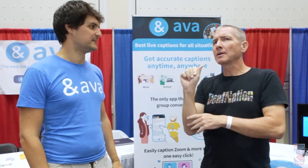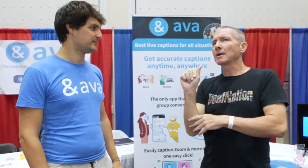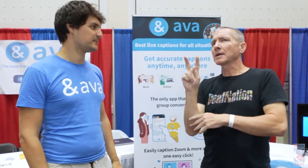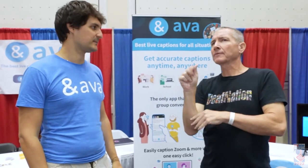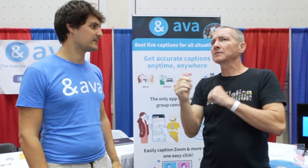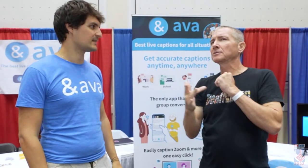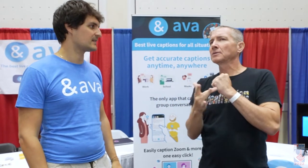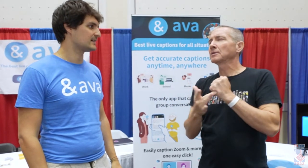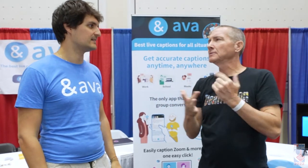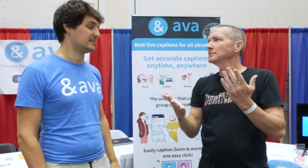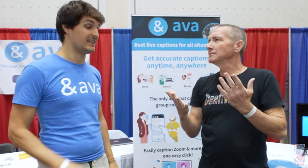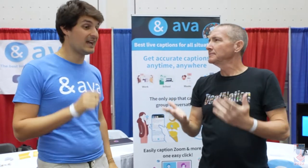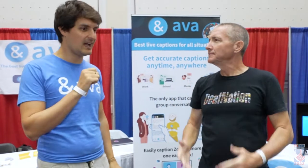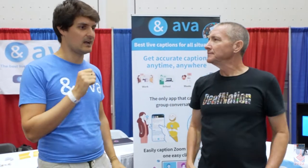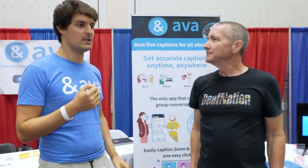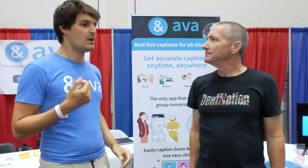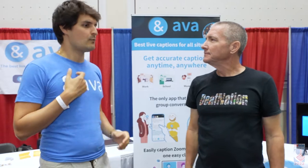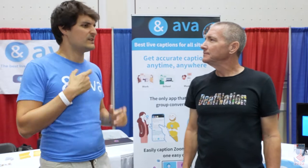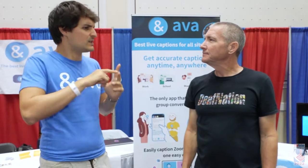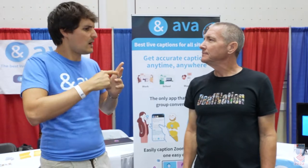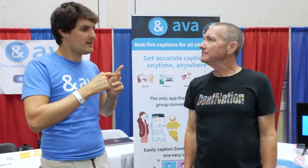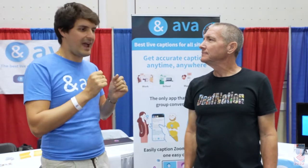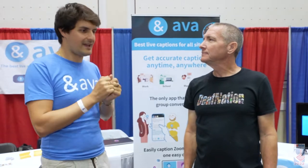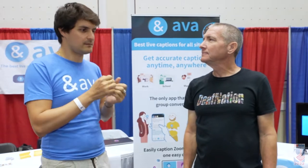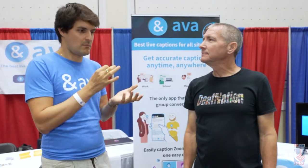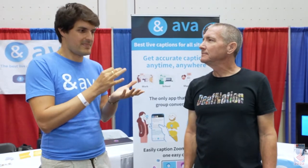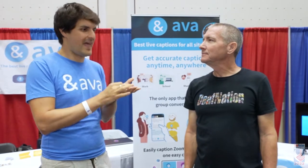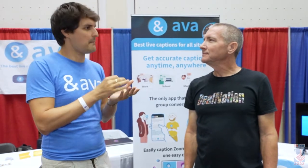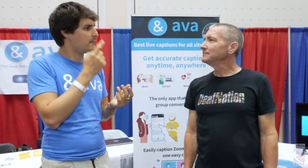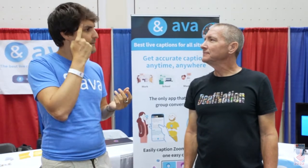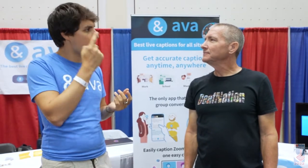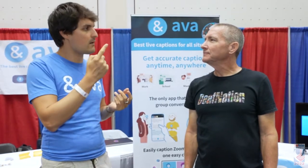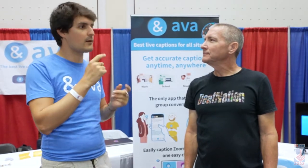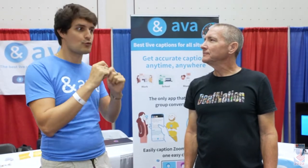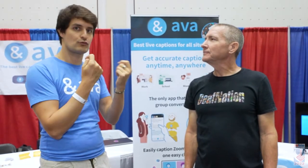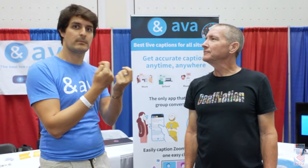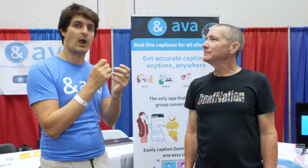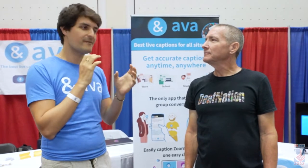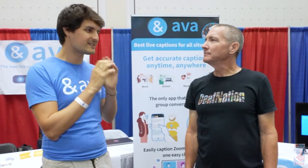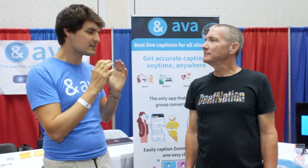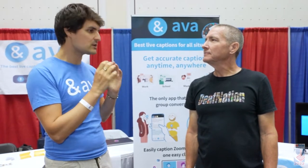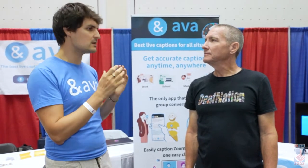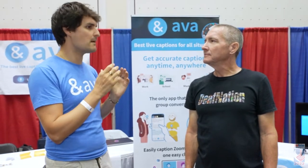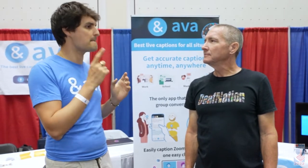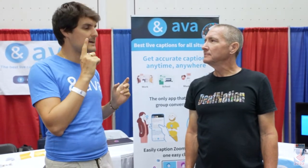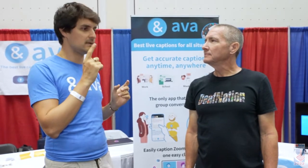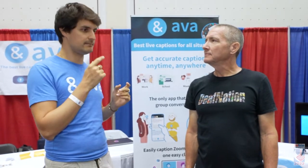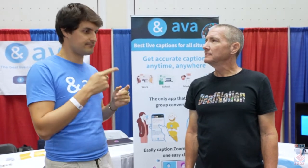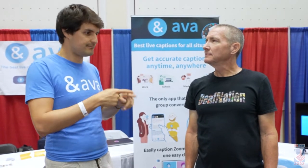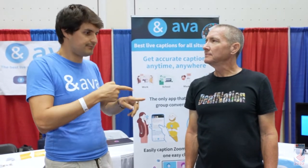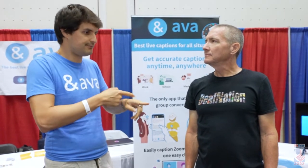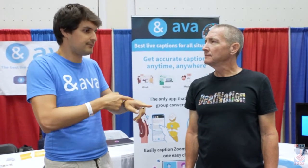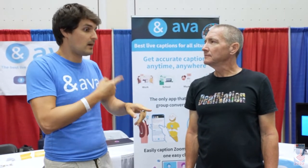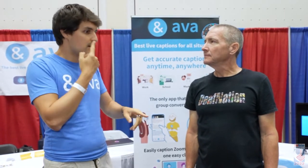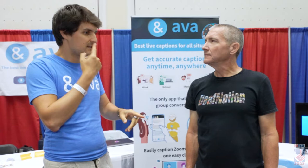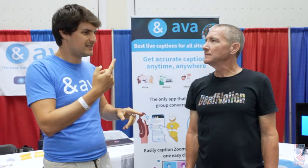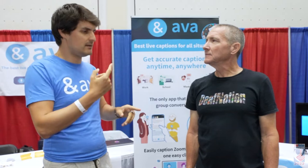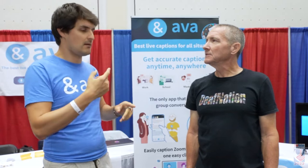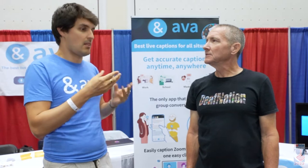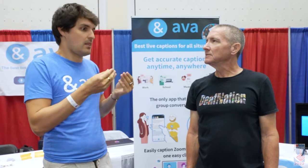with this Ava technology? Yeah, so we started with this app in order to have team conversations. After some time,